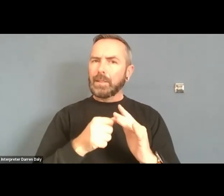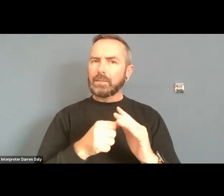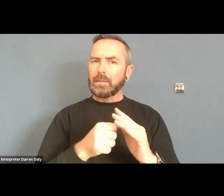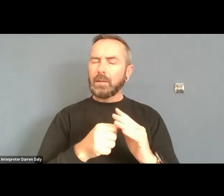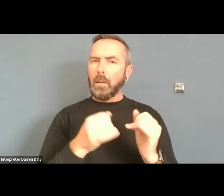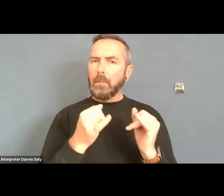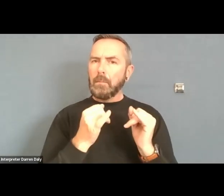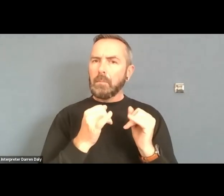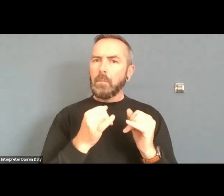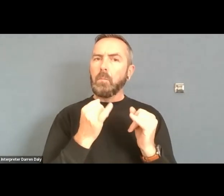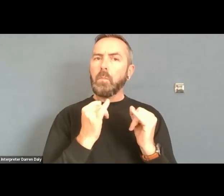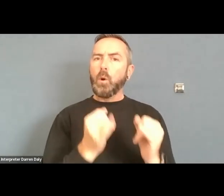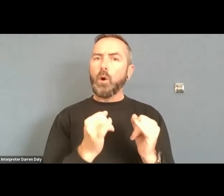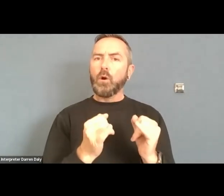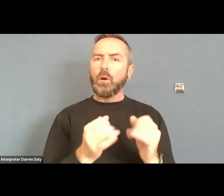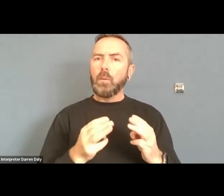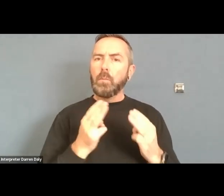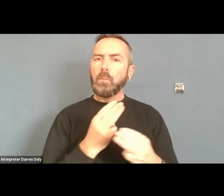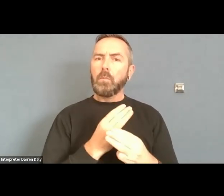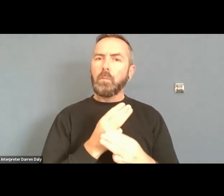well-being than those who did not report a disability.